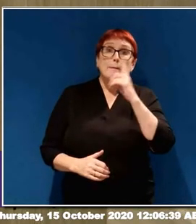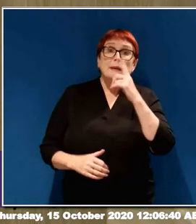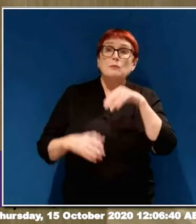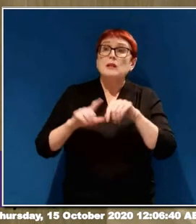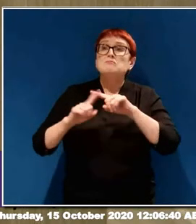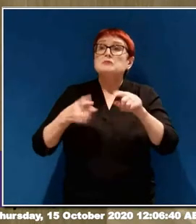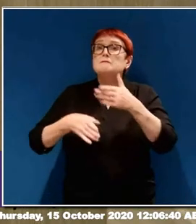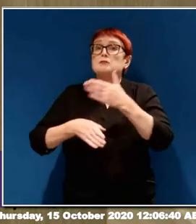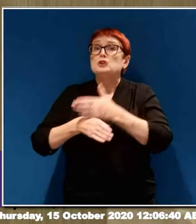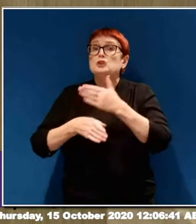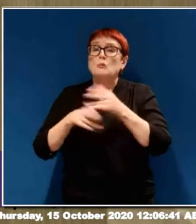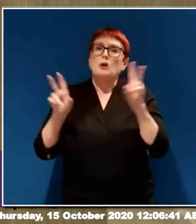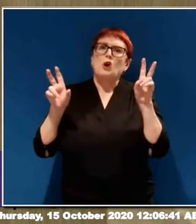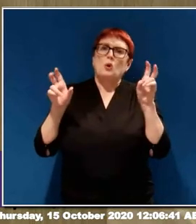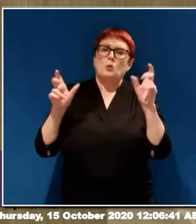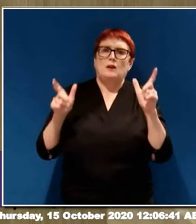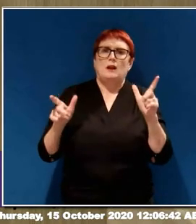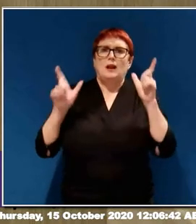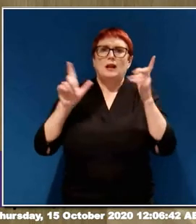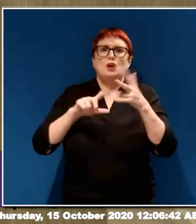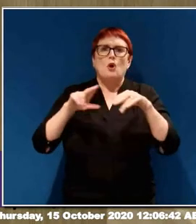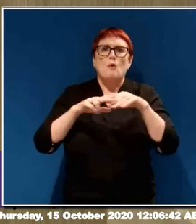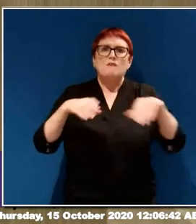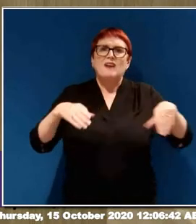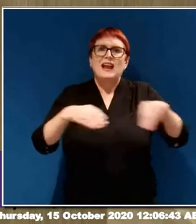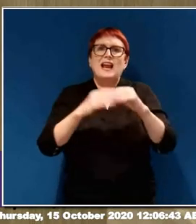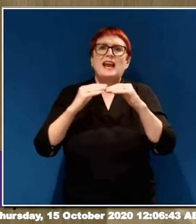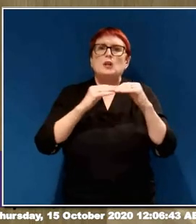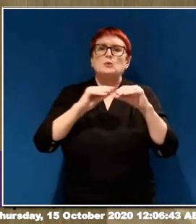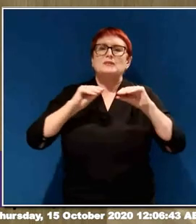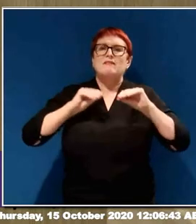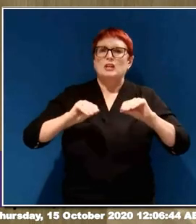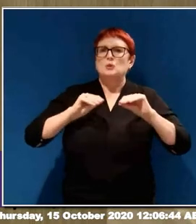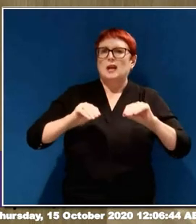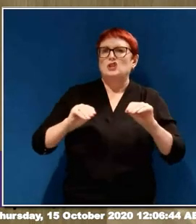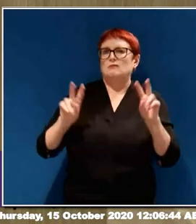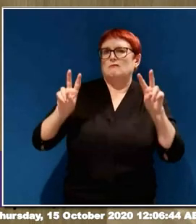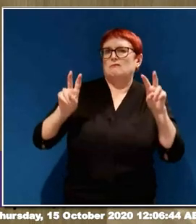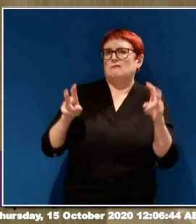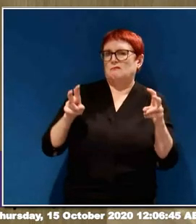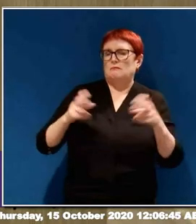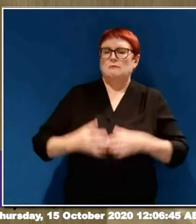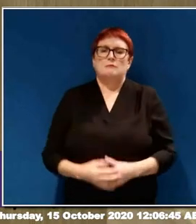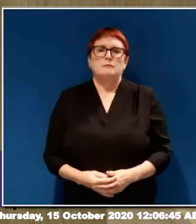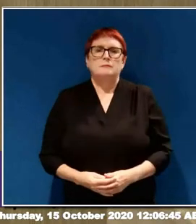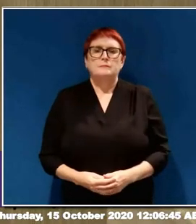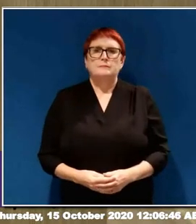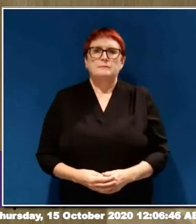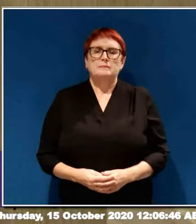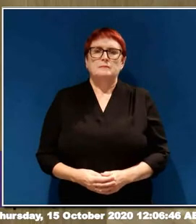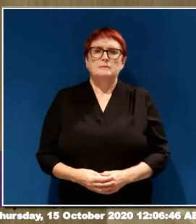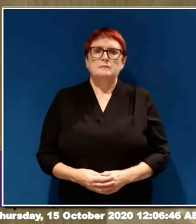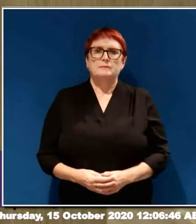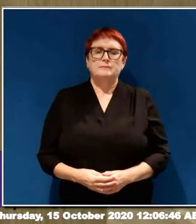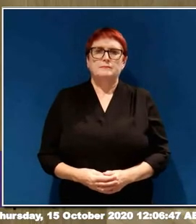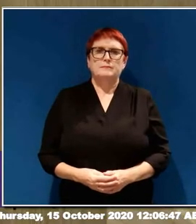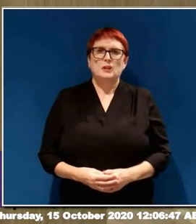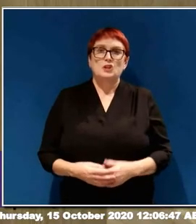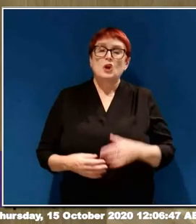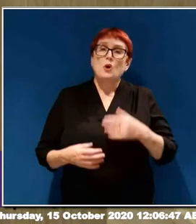Inclusive Education or whatever? That's correct. So in terms of the language, some schools are within the